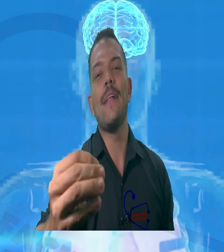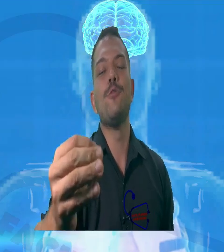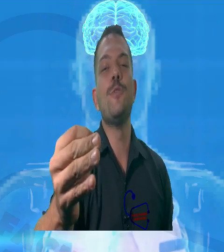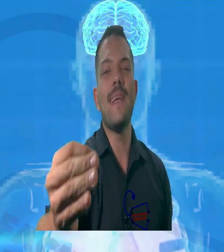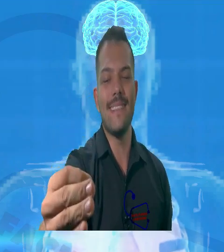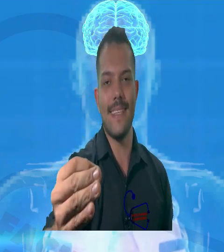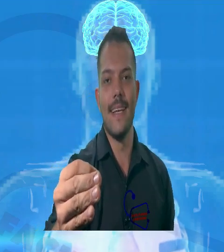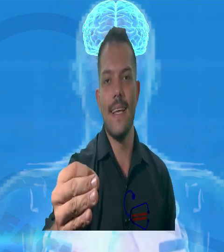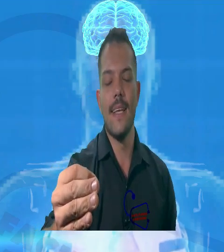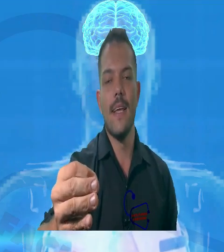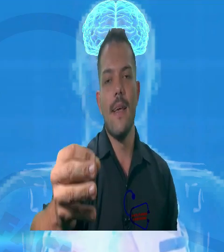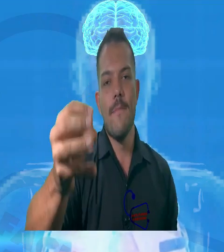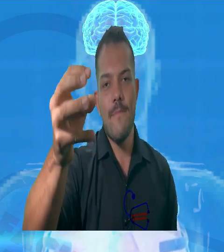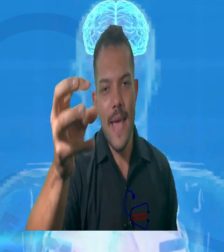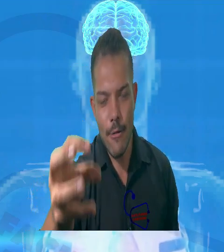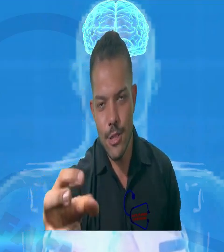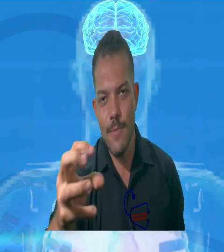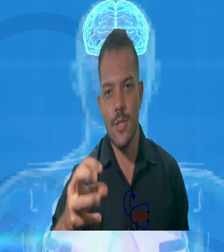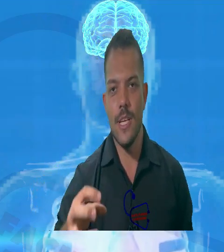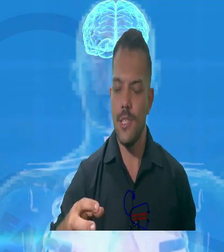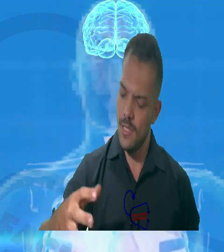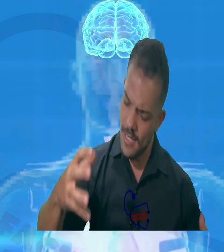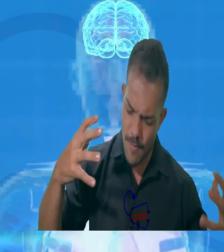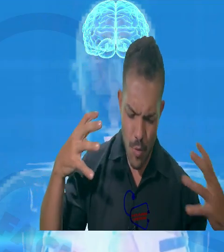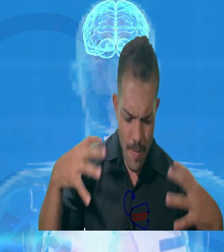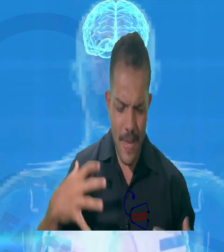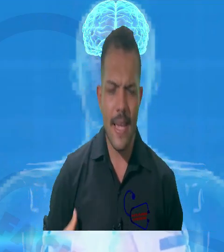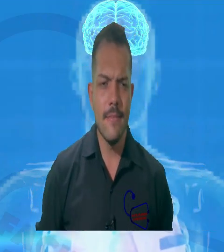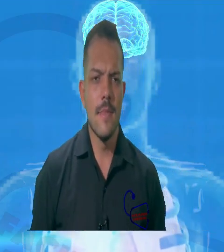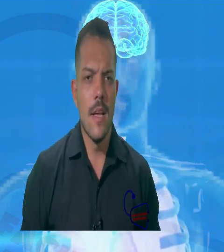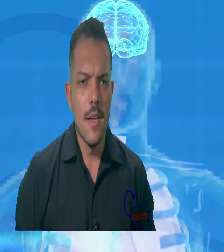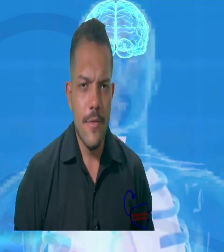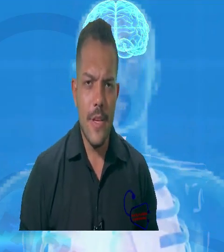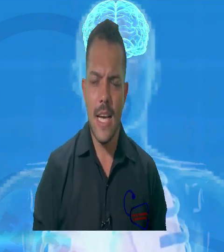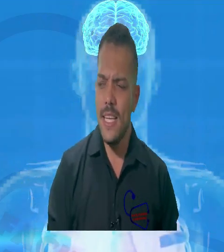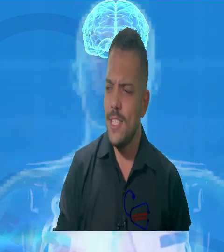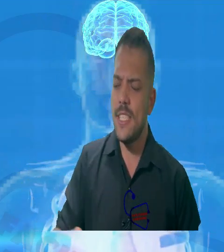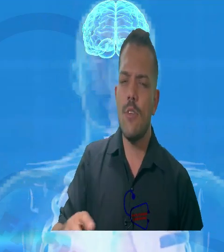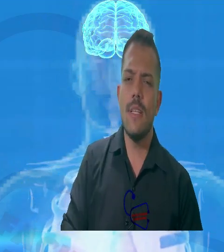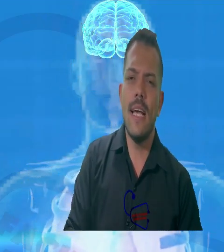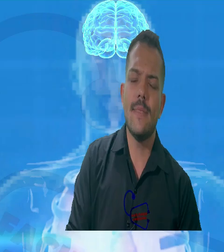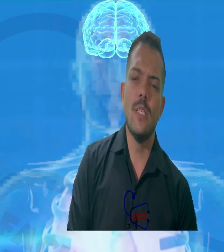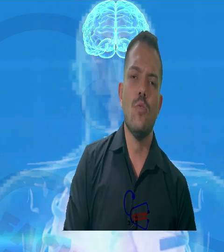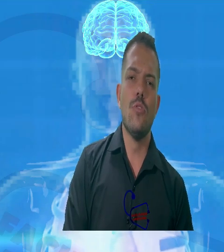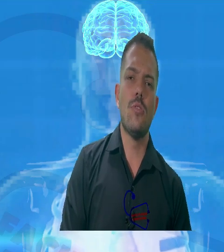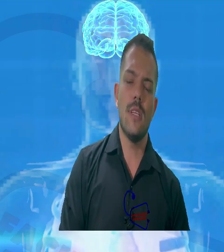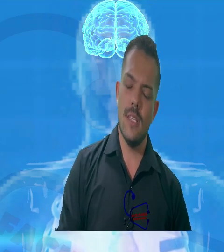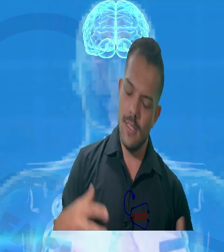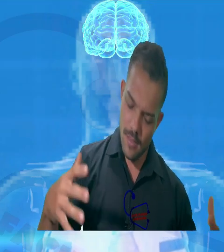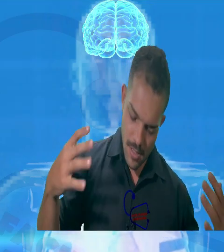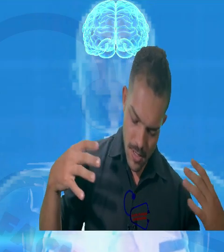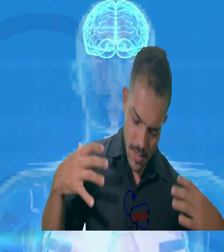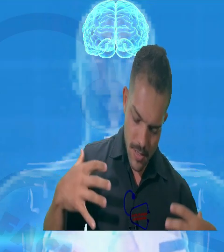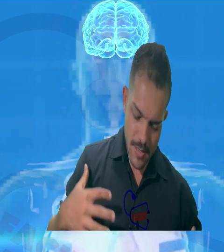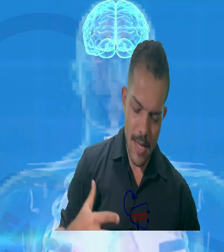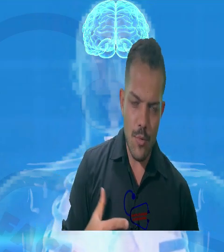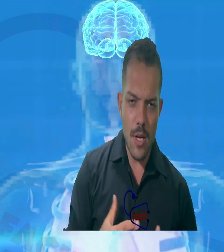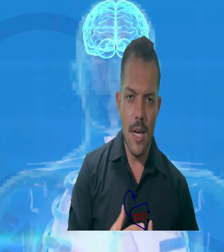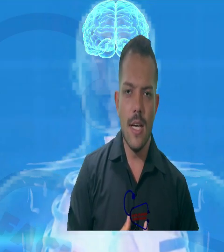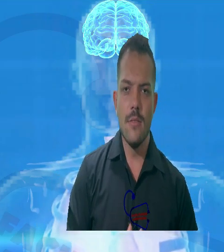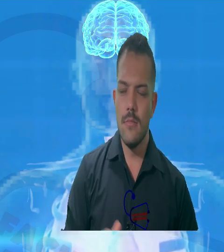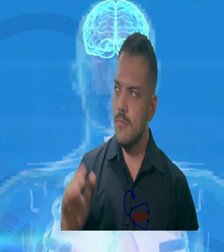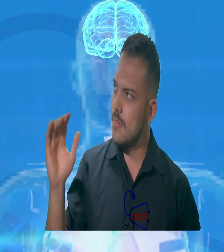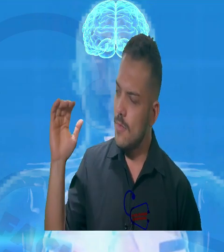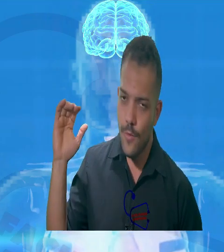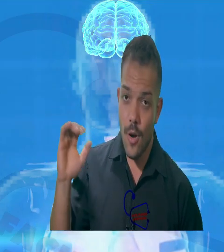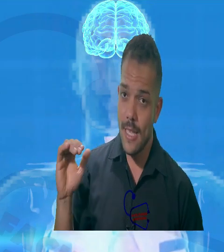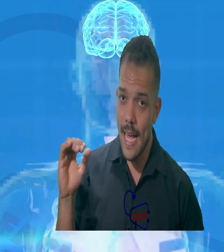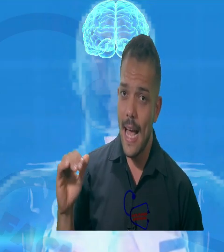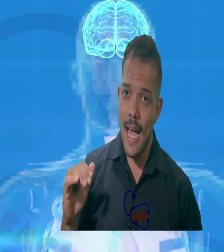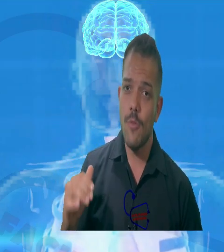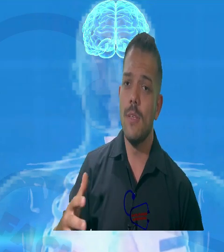take the soap, lather it well, stay there for 5 to 10 minutes, right, if you soap it out of the water,